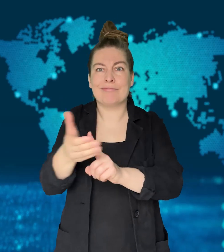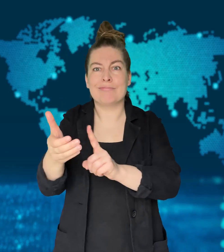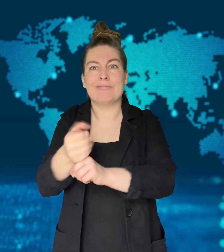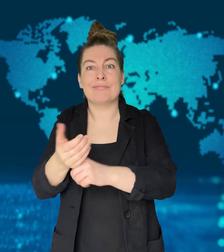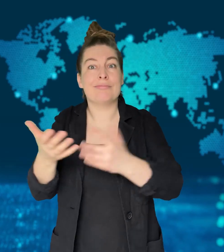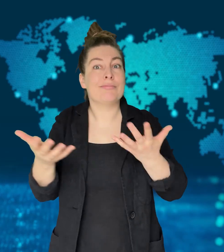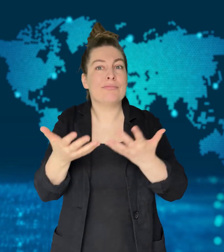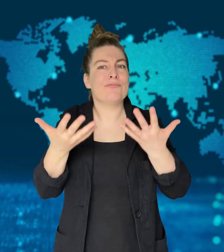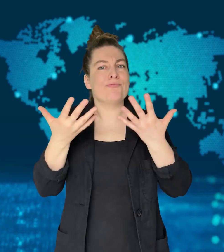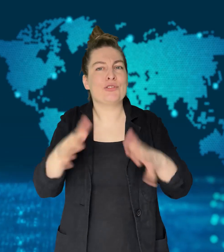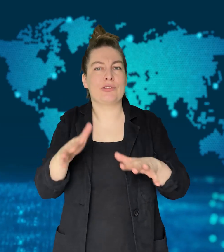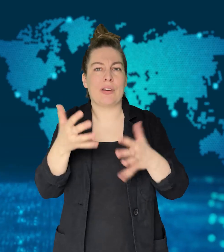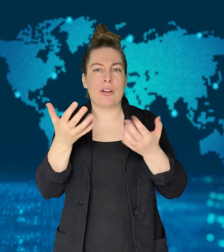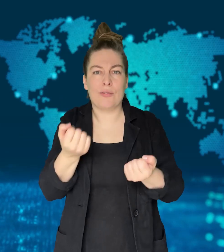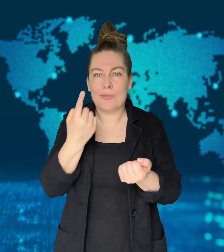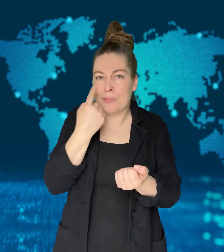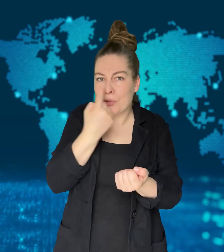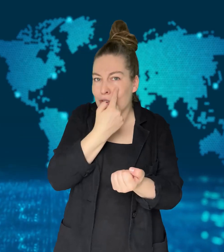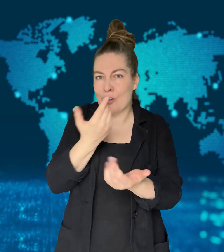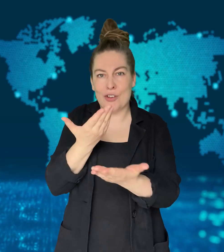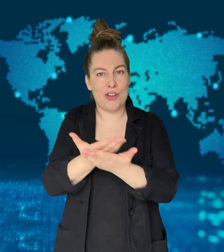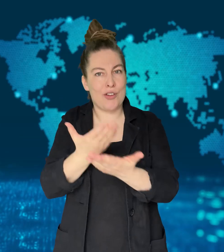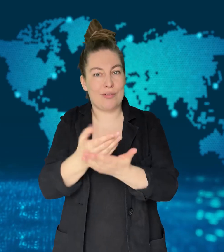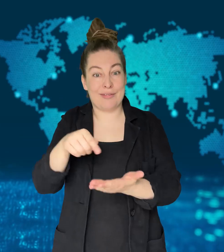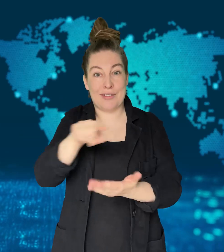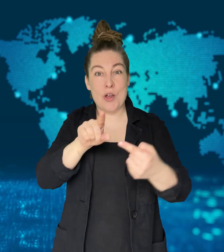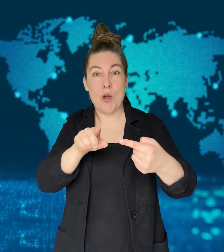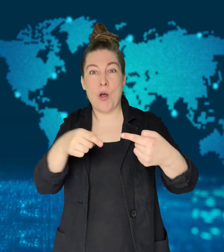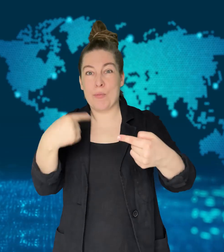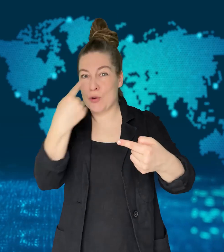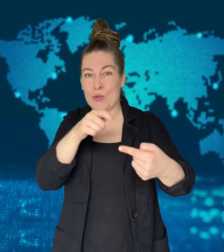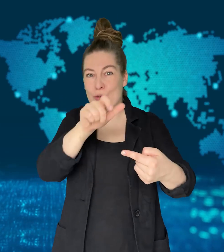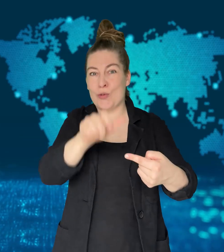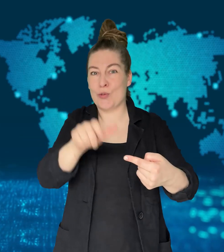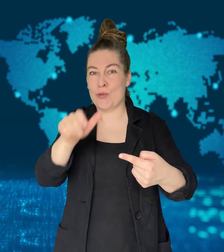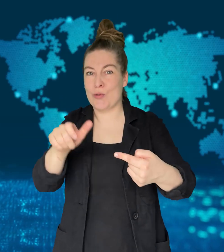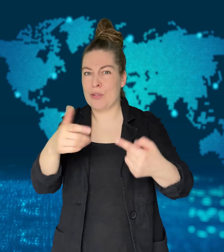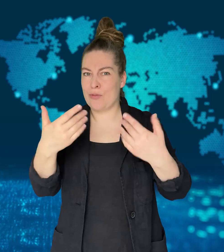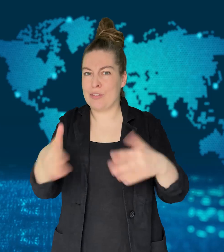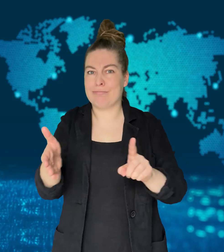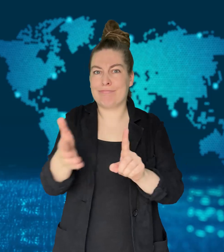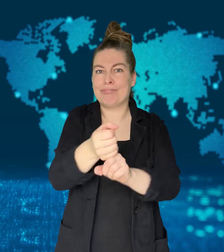the allegations with evidence and legal arguments.